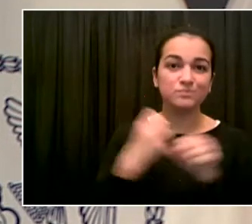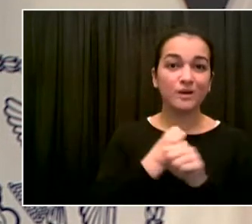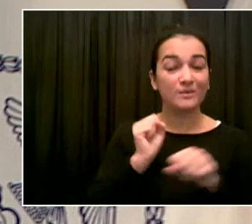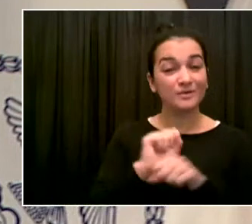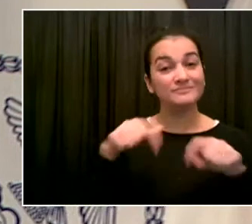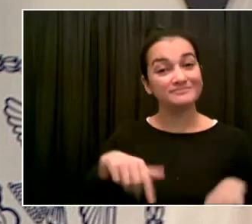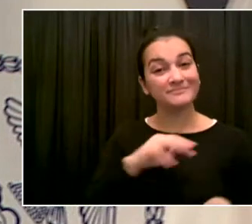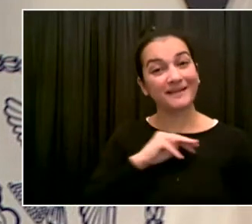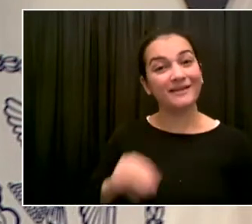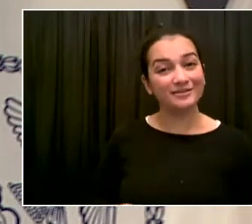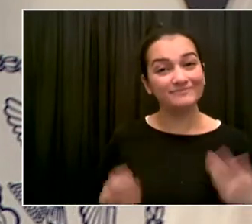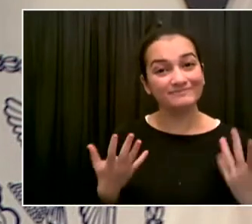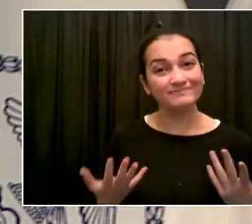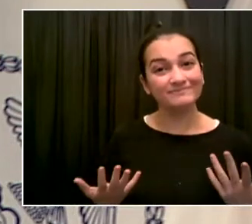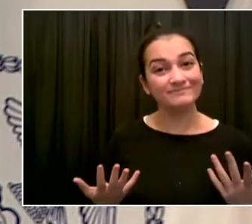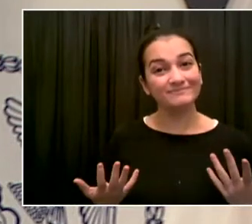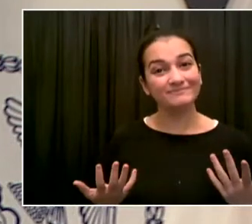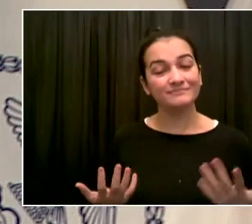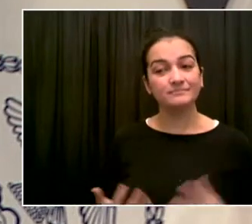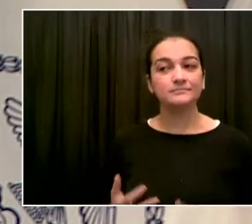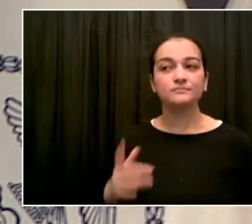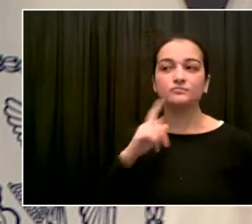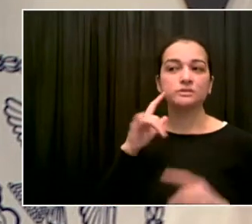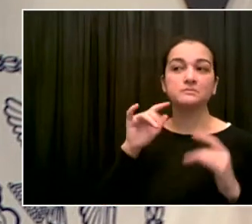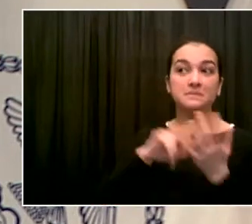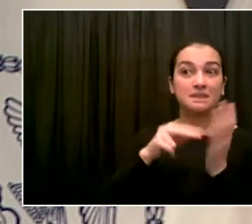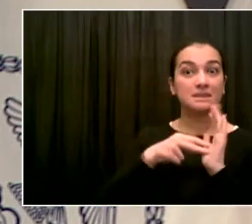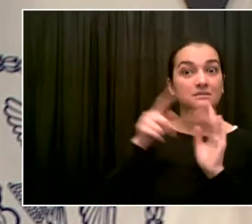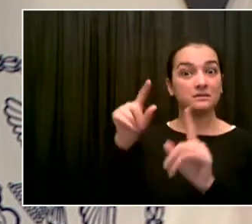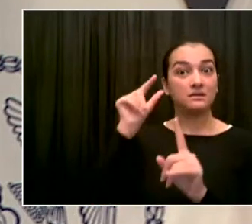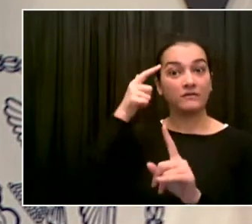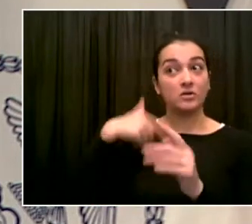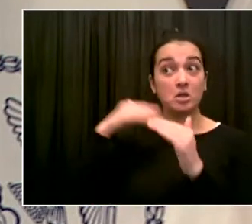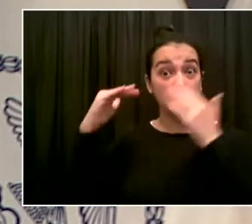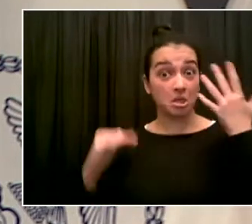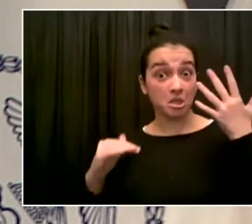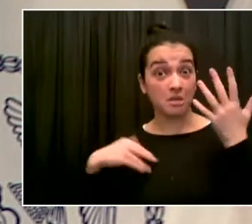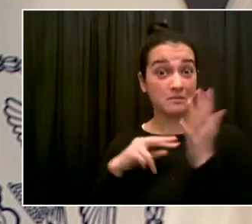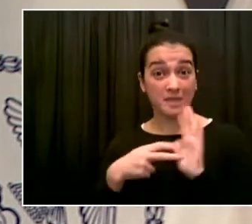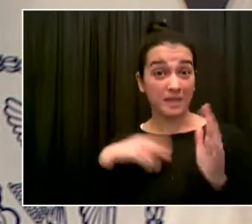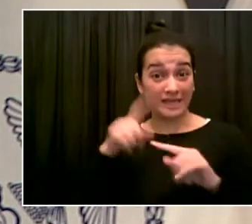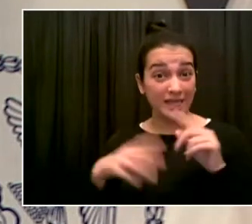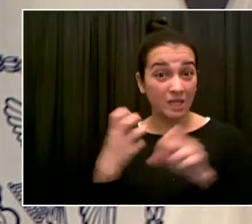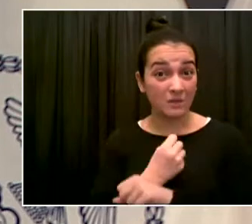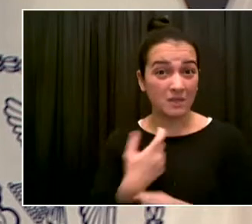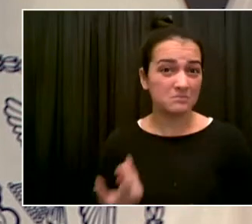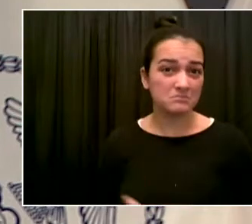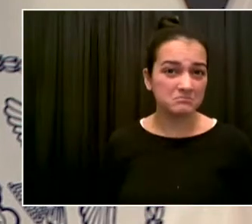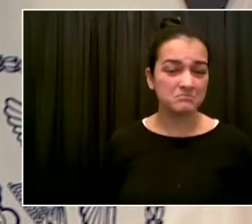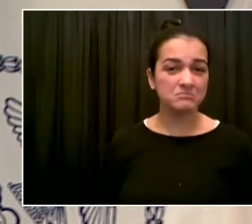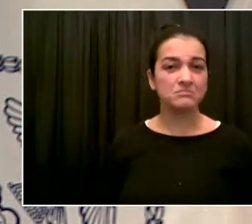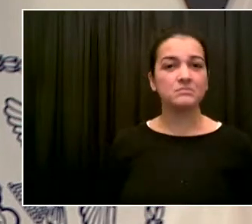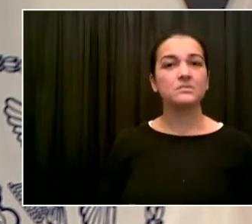THIS MANY TIMES OVER. I FEEL THAT THE IMPTORANT THING IS TO TALK ABOUT THE ISSUES FACIG NTHE